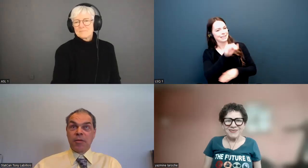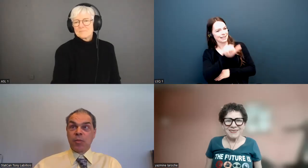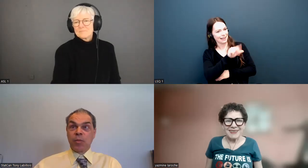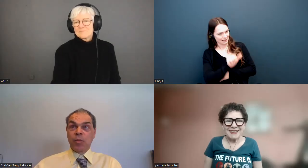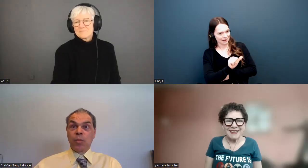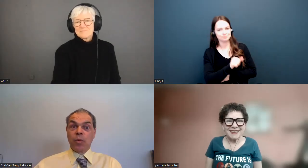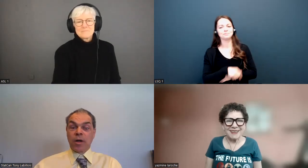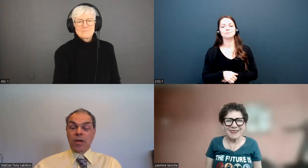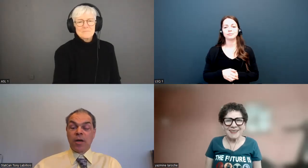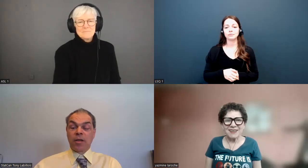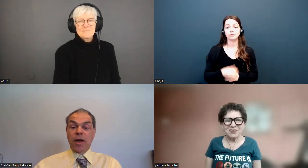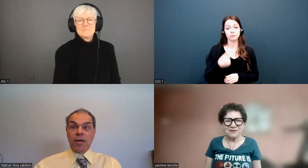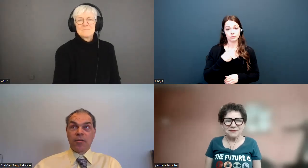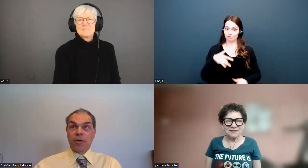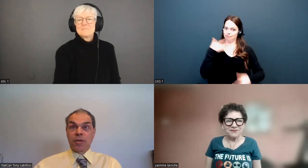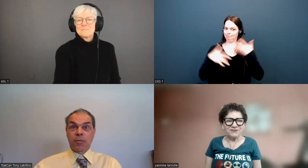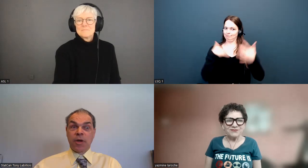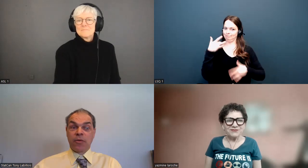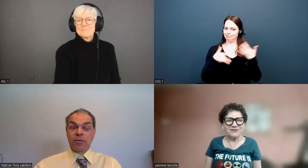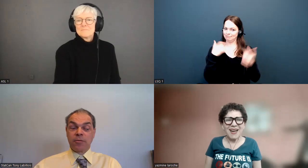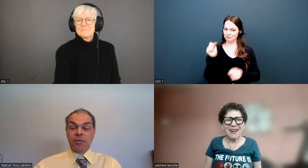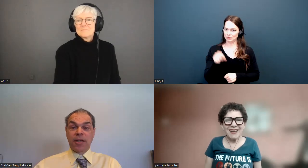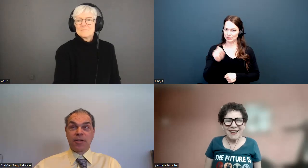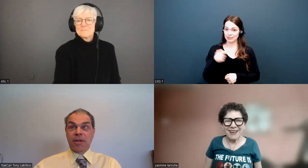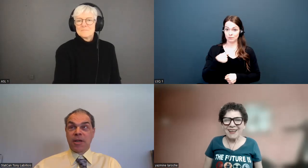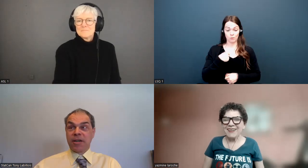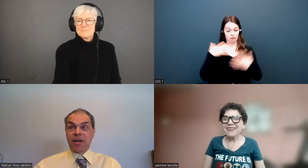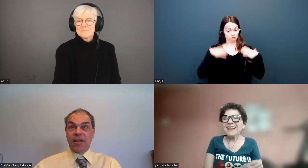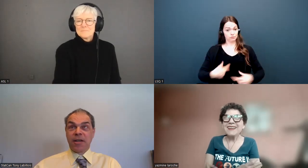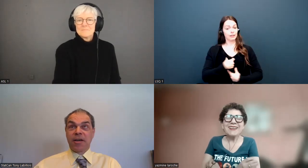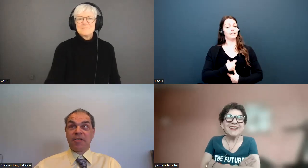I'm wearing a tie, for some of my friends who like it when I wear a tie, and I have